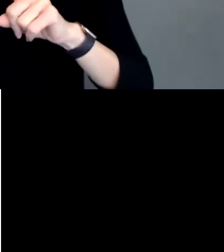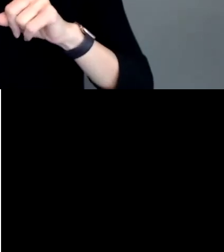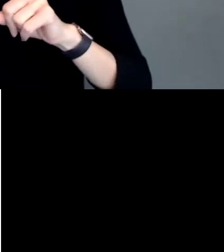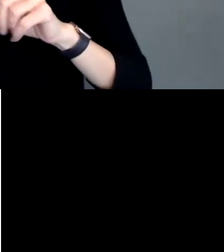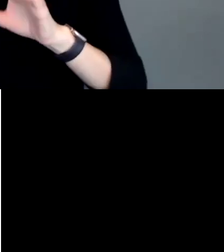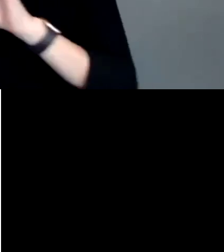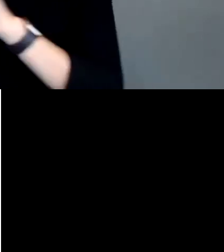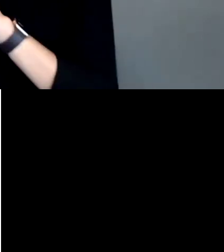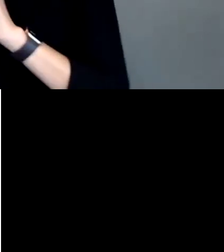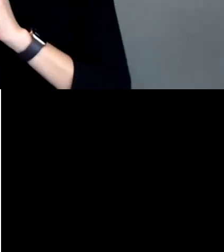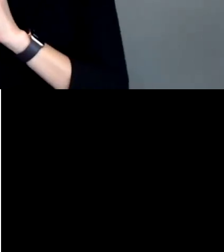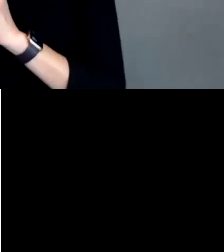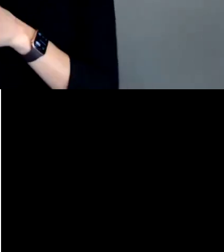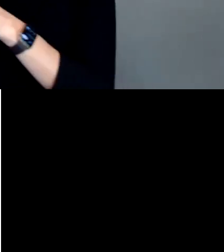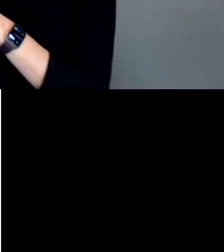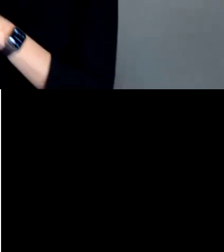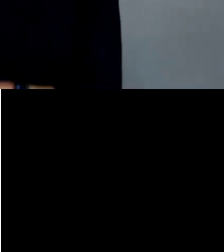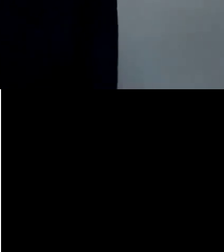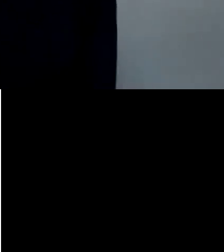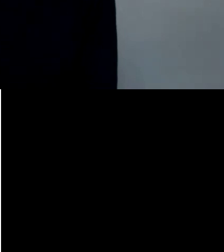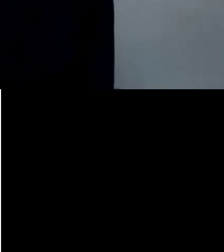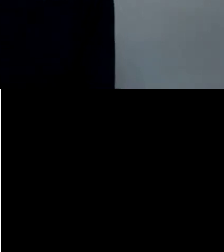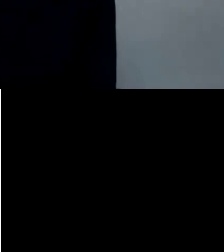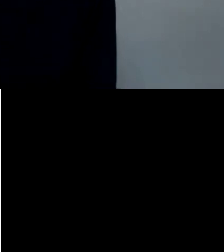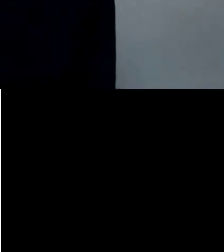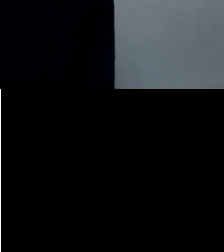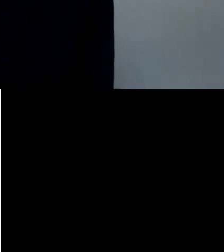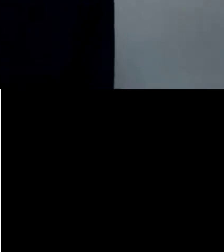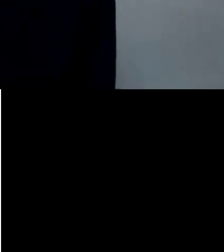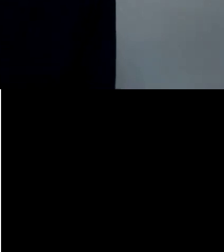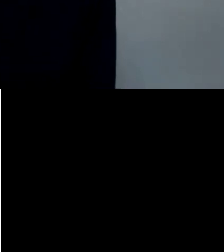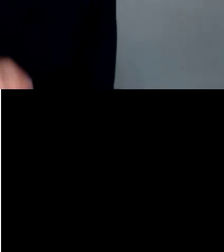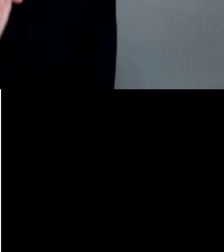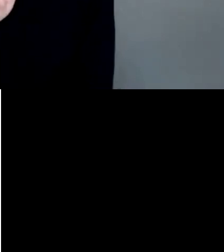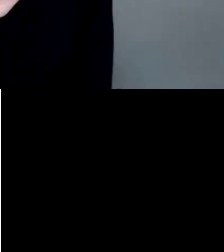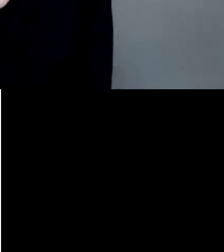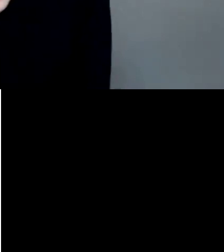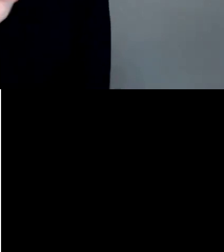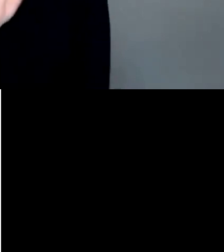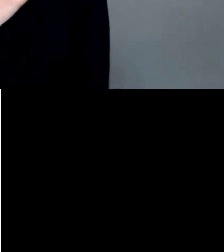indeed, something that they are interested in doing. This is Tiara speaking. Thank you, Kari. We have